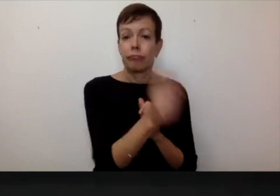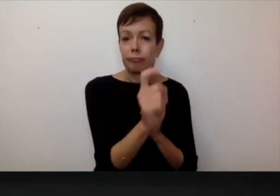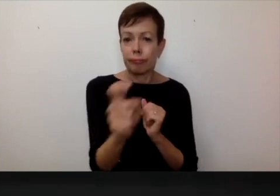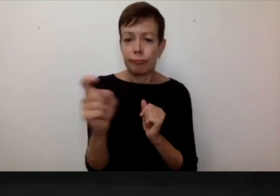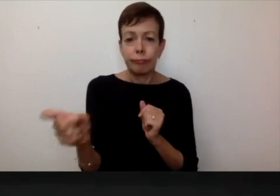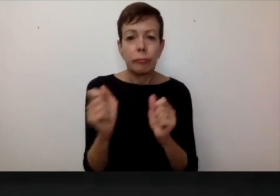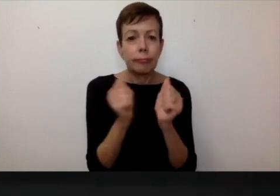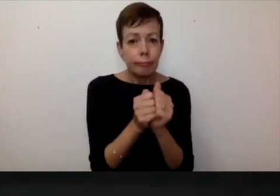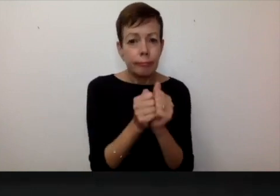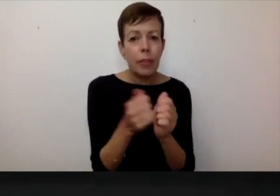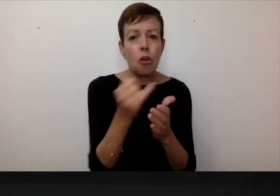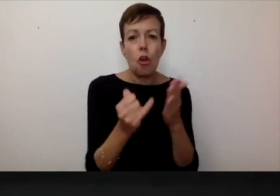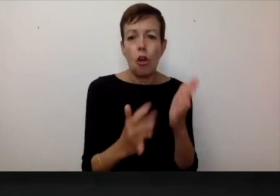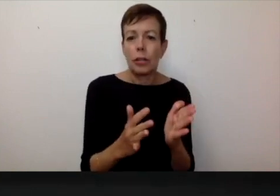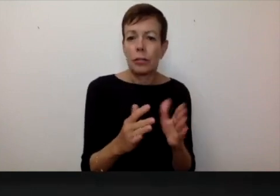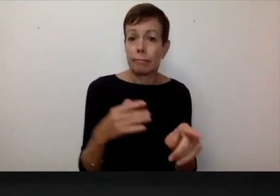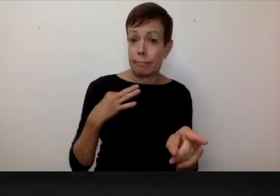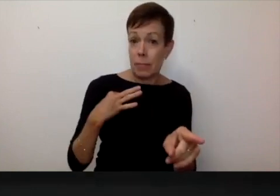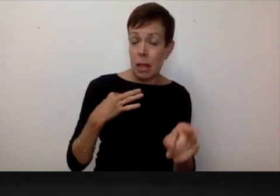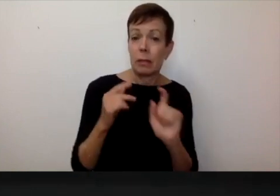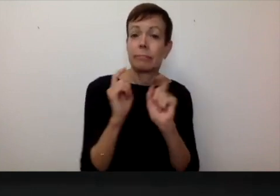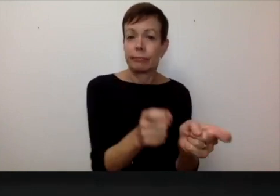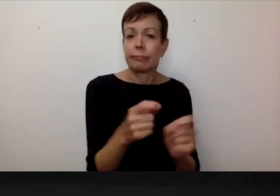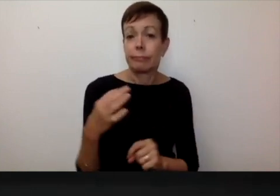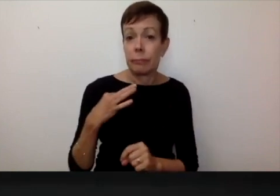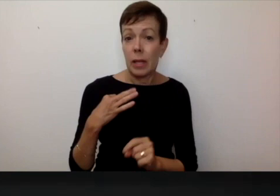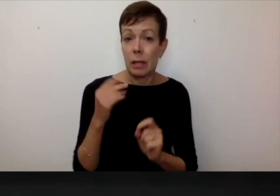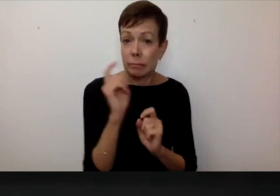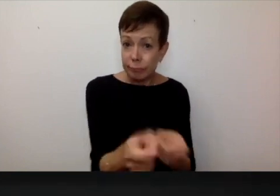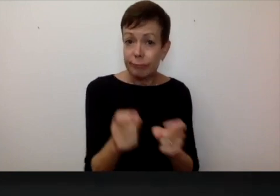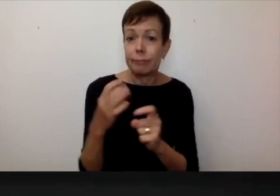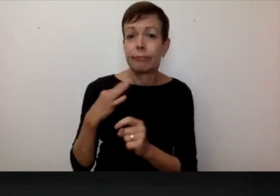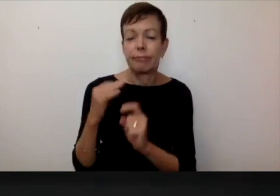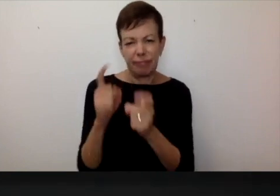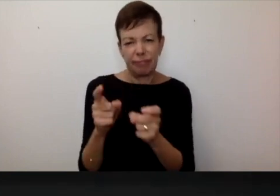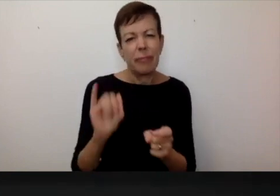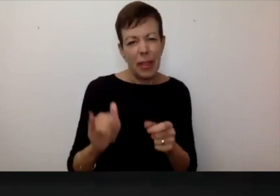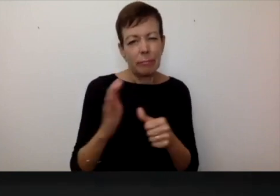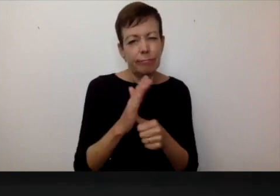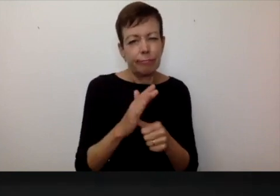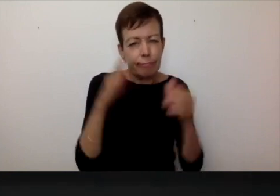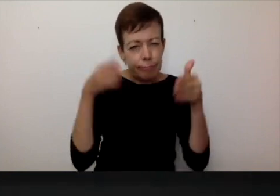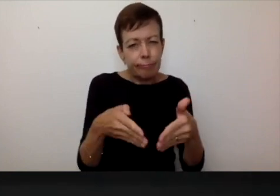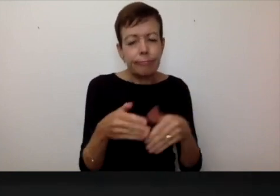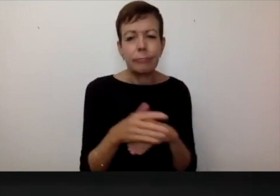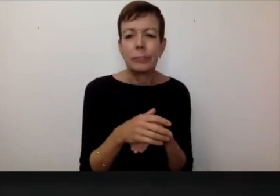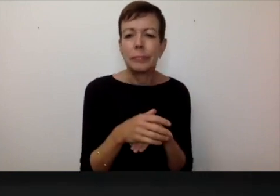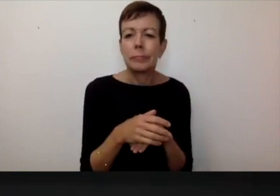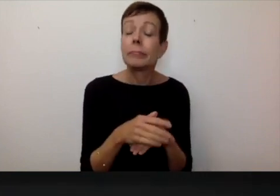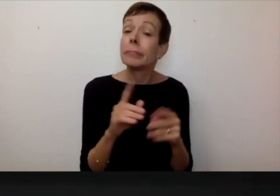the hands of artists and arts organizations that's what we do primarily but moreover we also have another component of our work which is